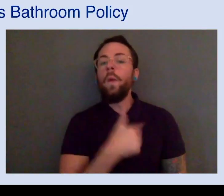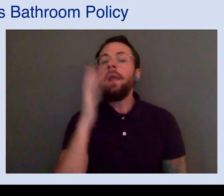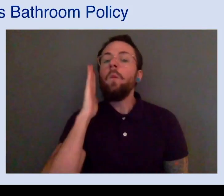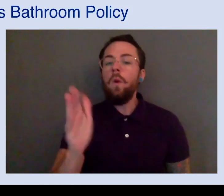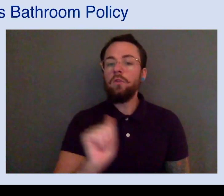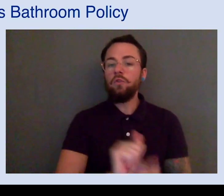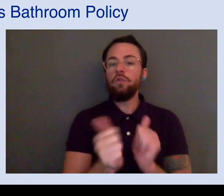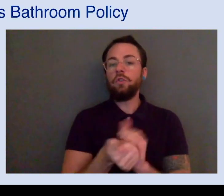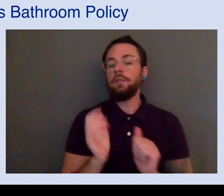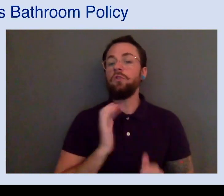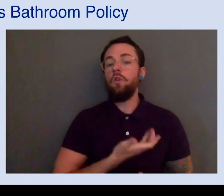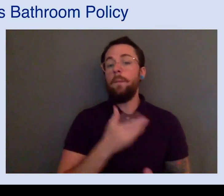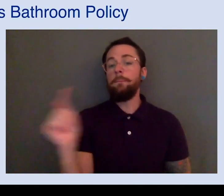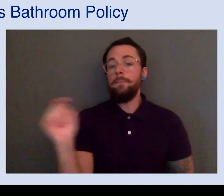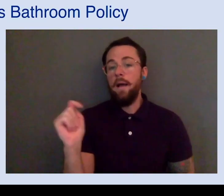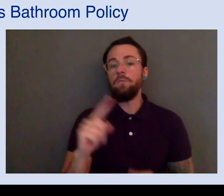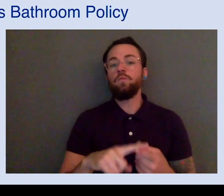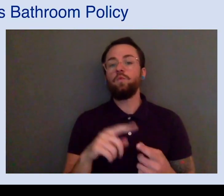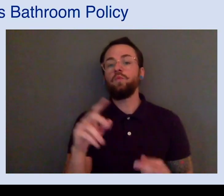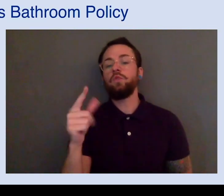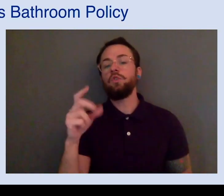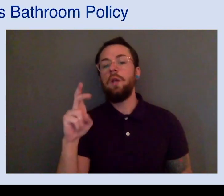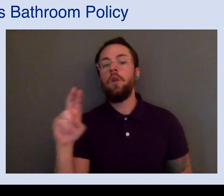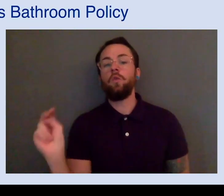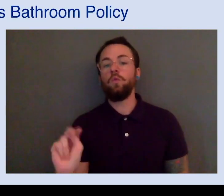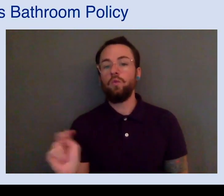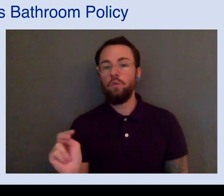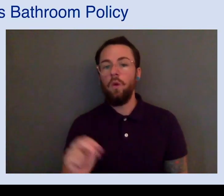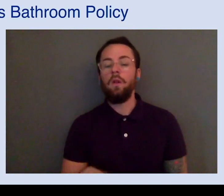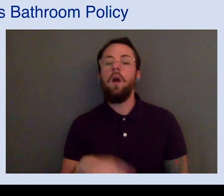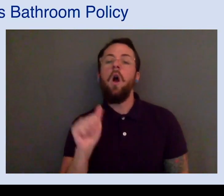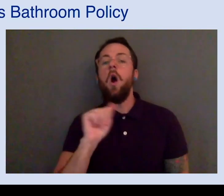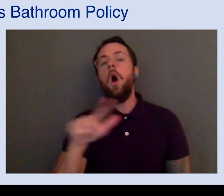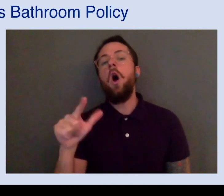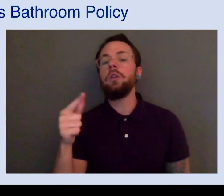Part of that process is sending a letter to parents to let them know we would be changing